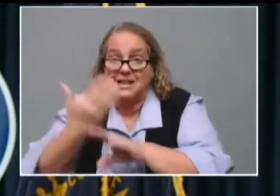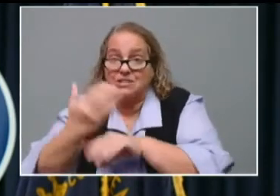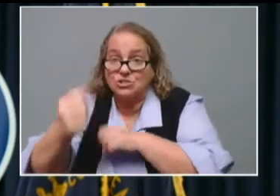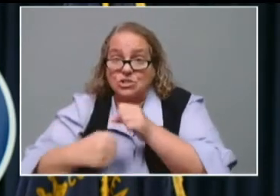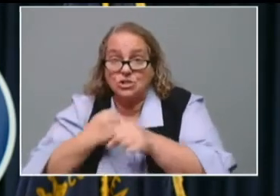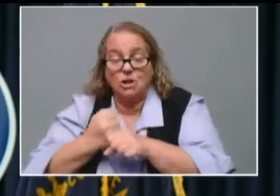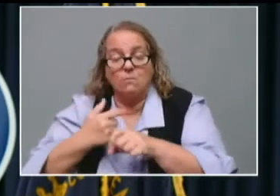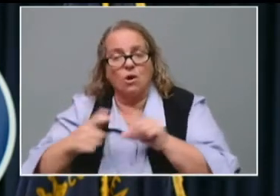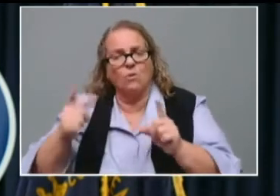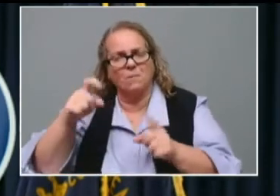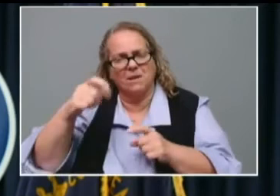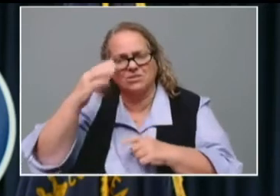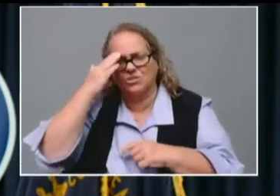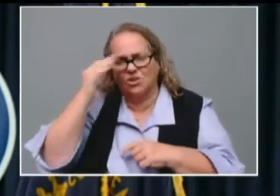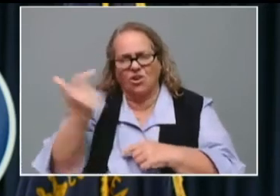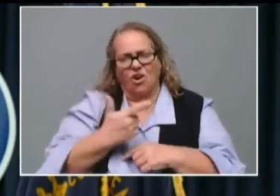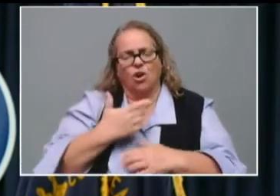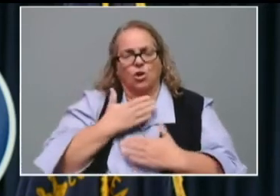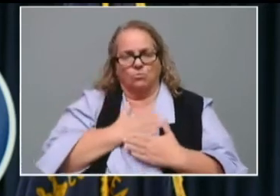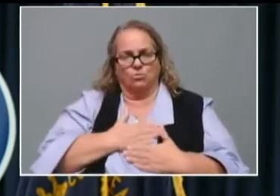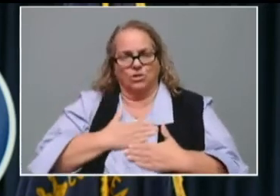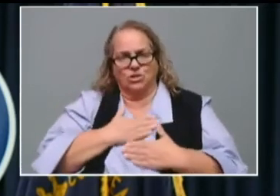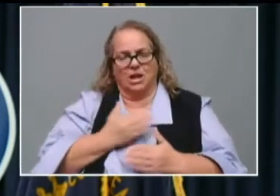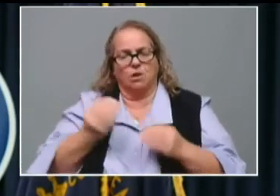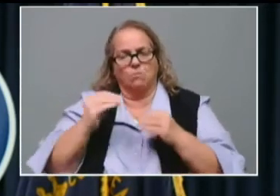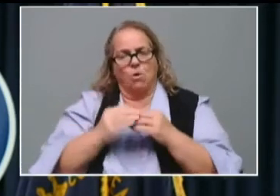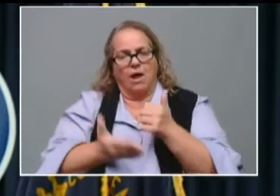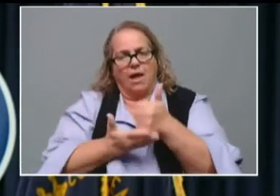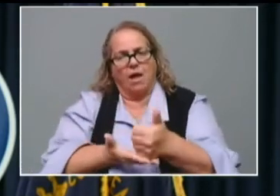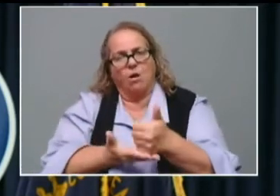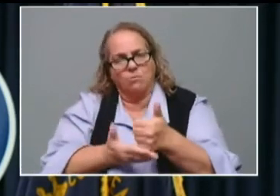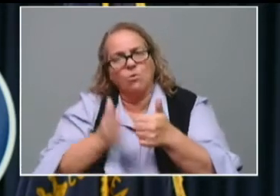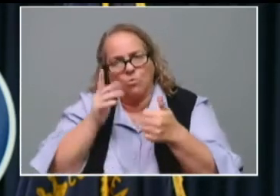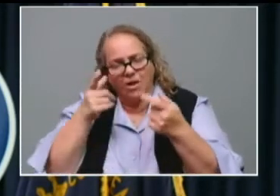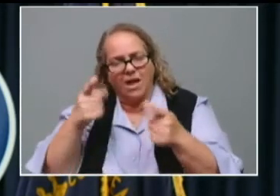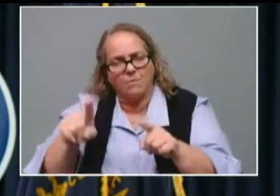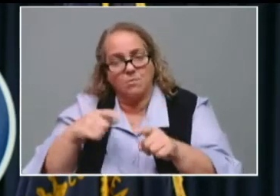more help will be on the way because I believe that it is both compensation